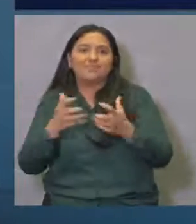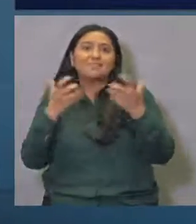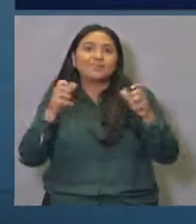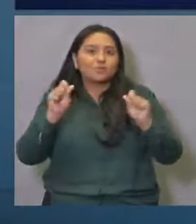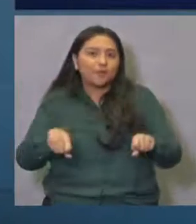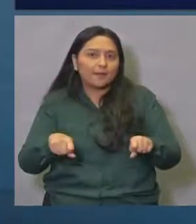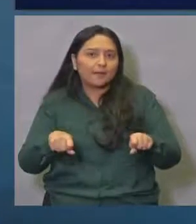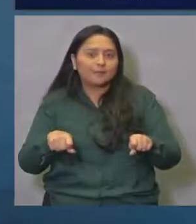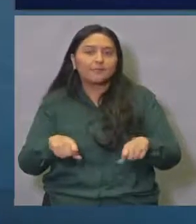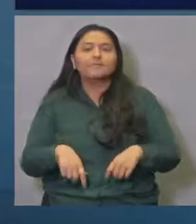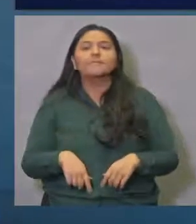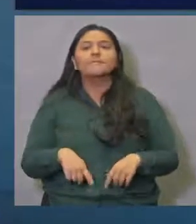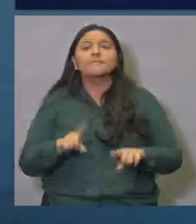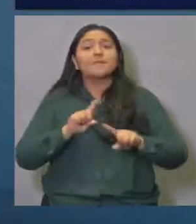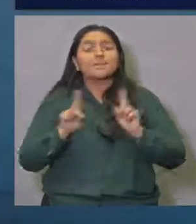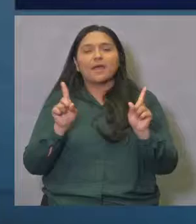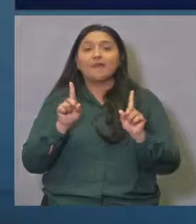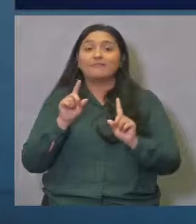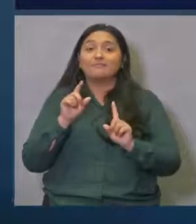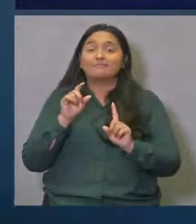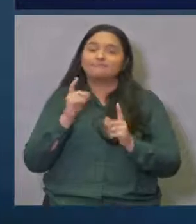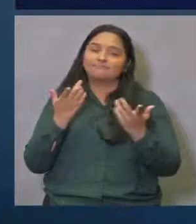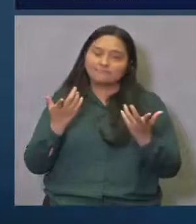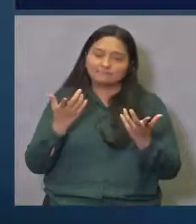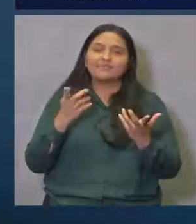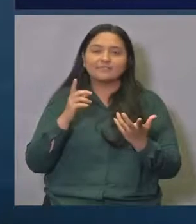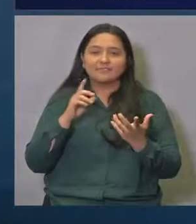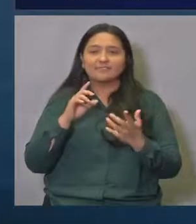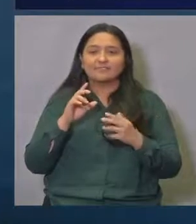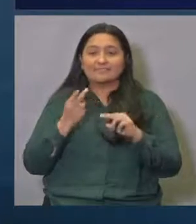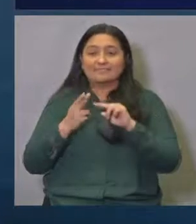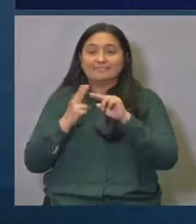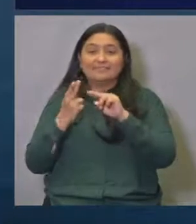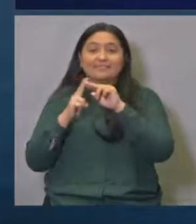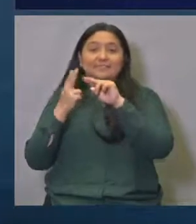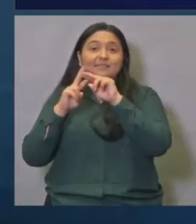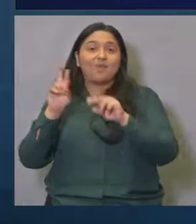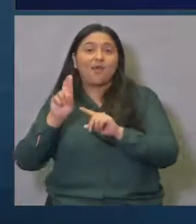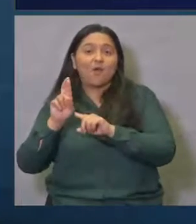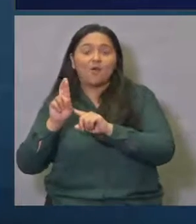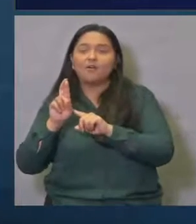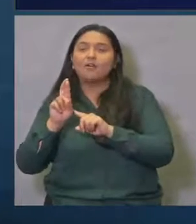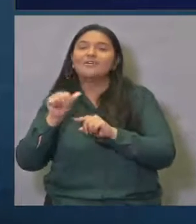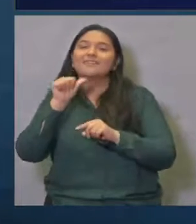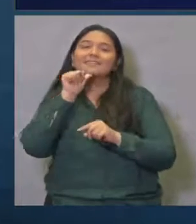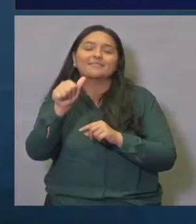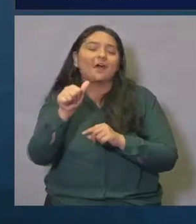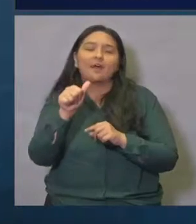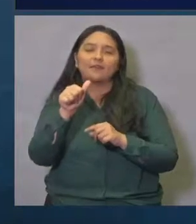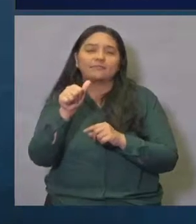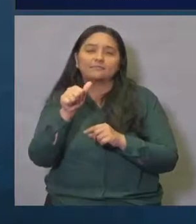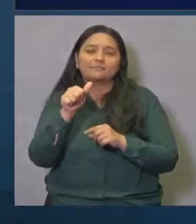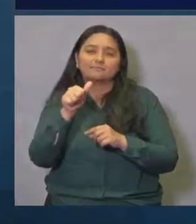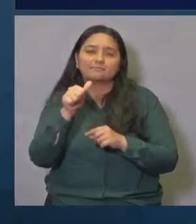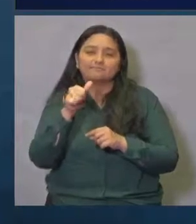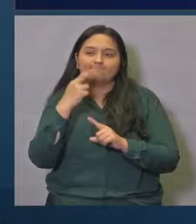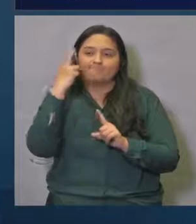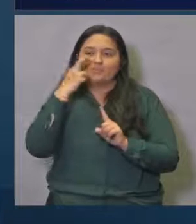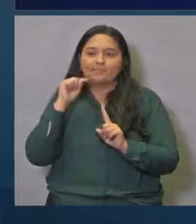POSSIBLE. BASED ON THE TIMING, IT'S NOT AT ALL DUE TO THE REOPENING